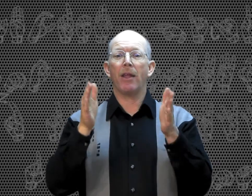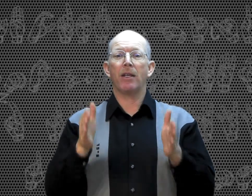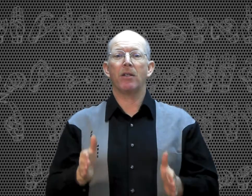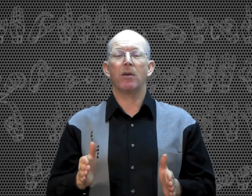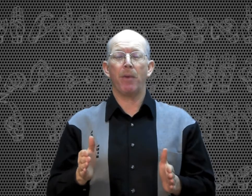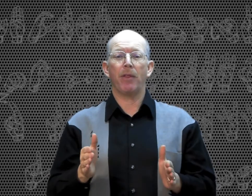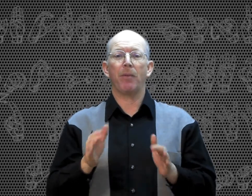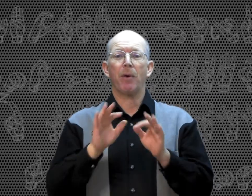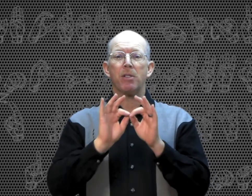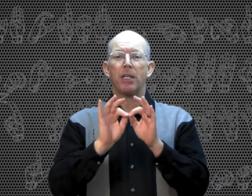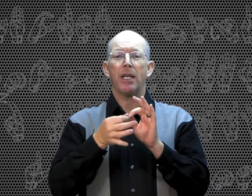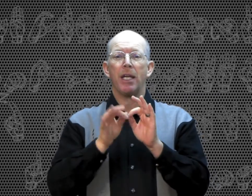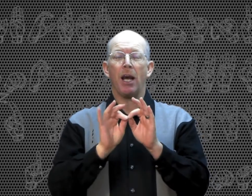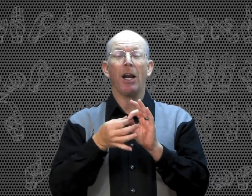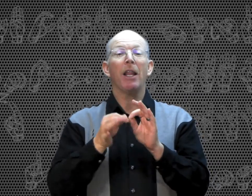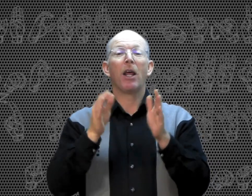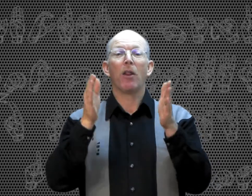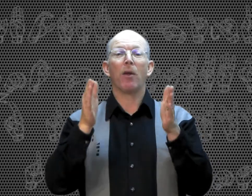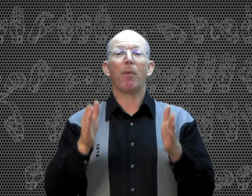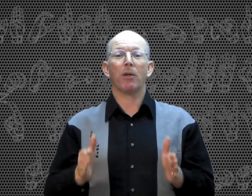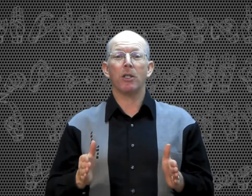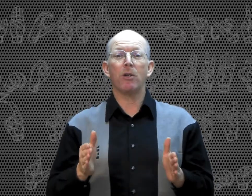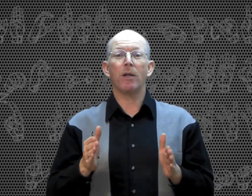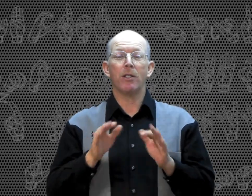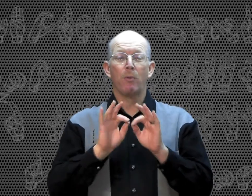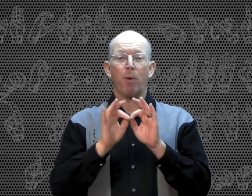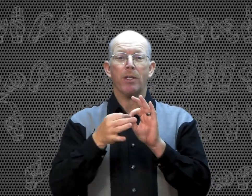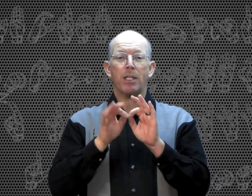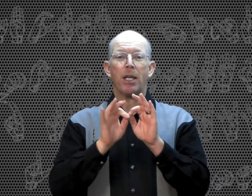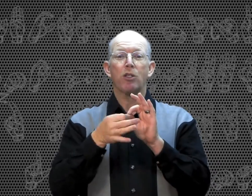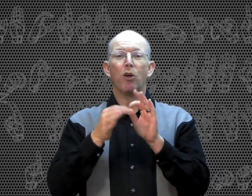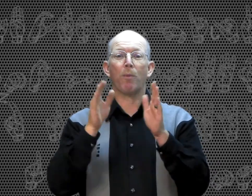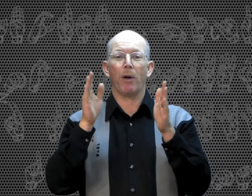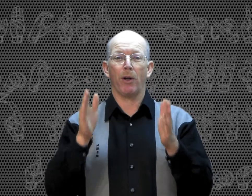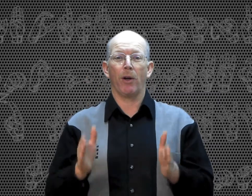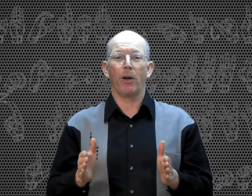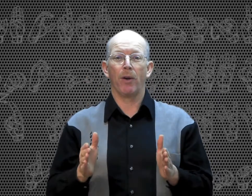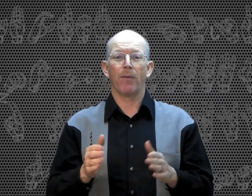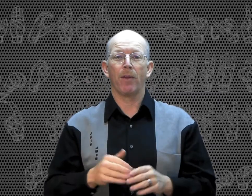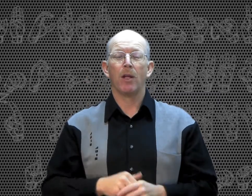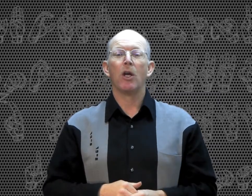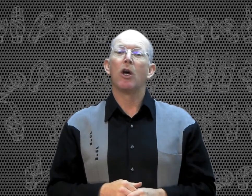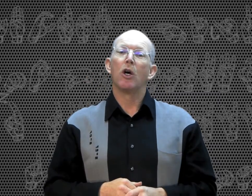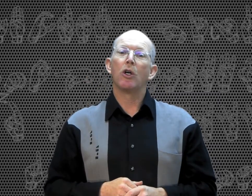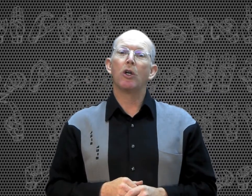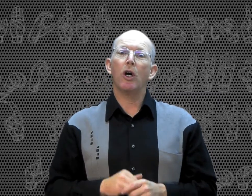INTERPRET and then you put the PERSON ending on it. The PERSON who INTERPRETS. The INTERPRETER.